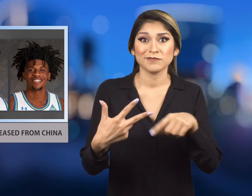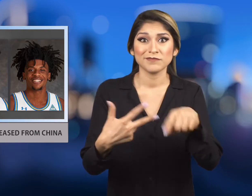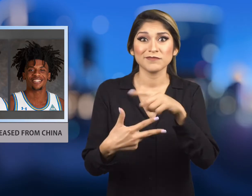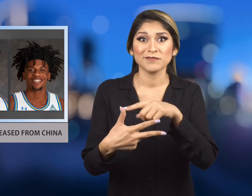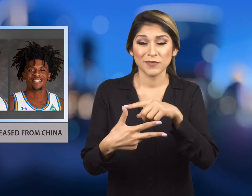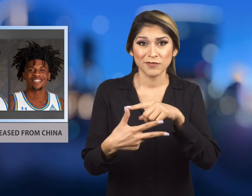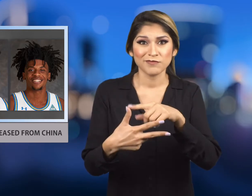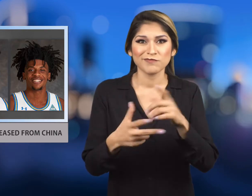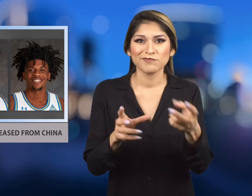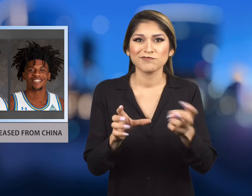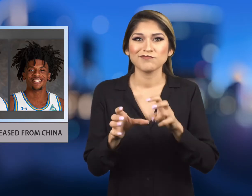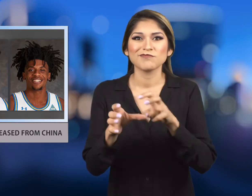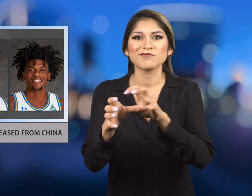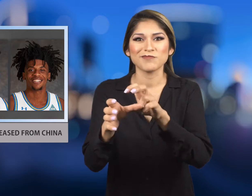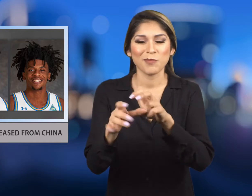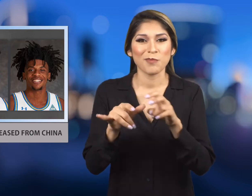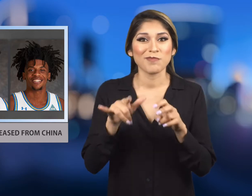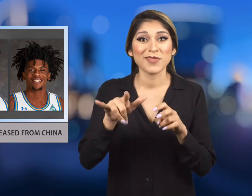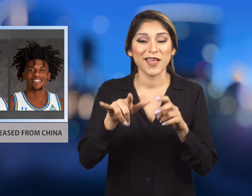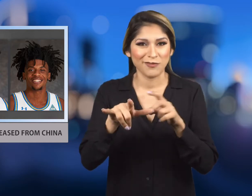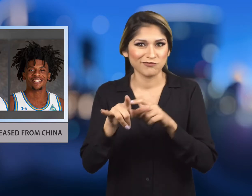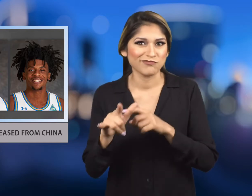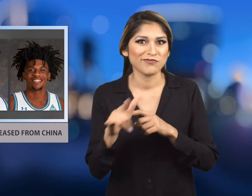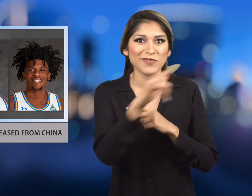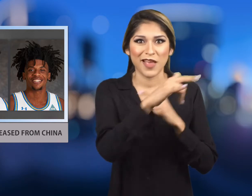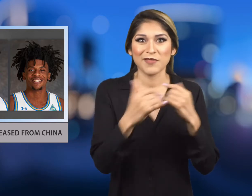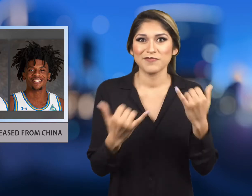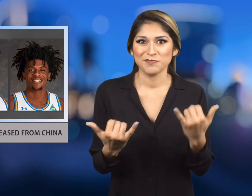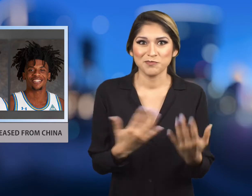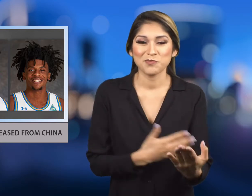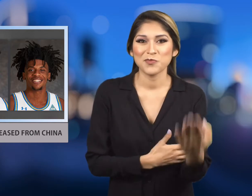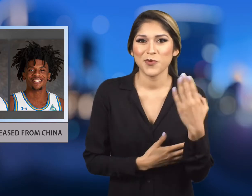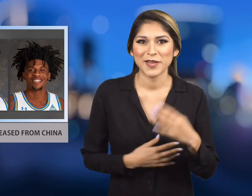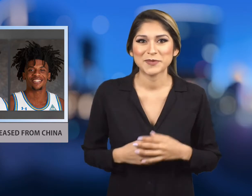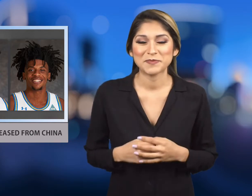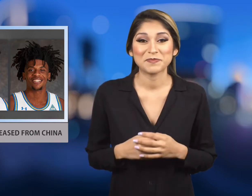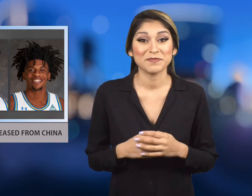Tuesday morning.